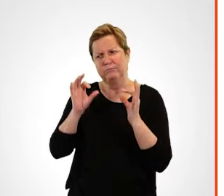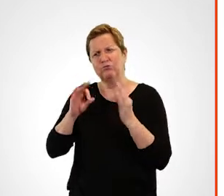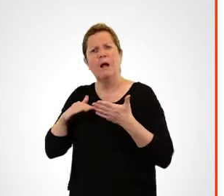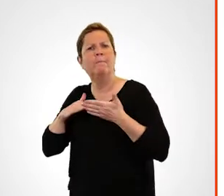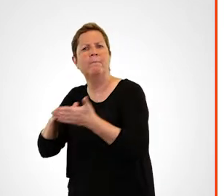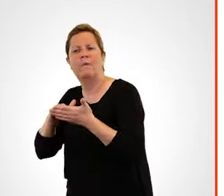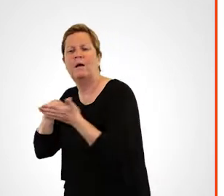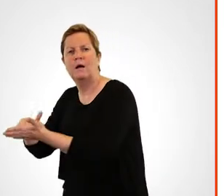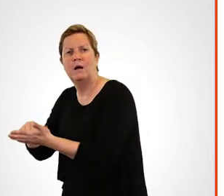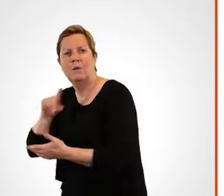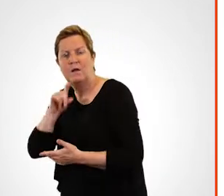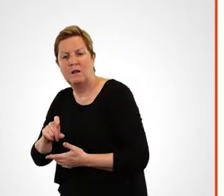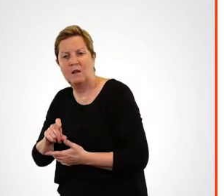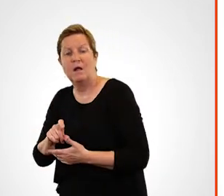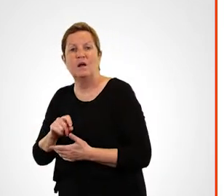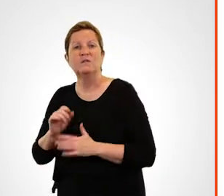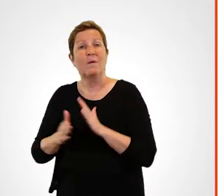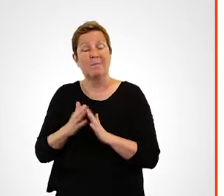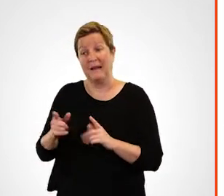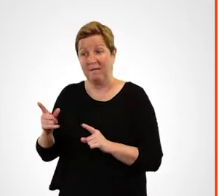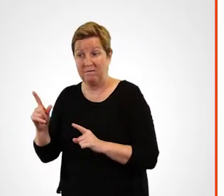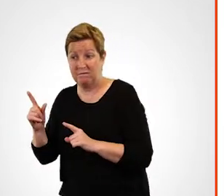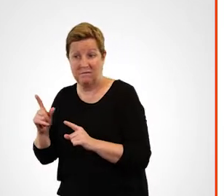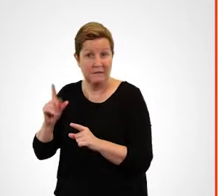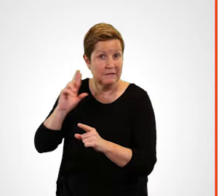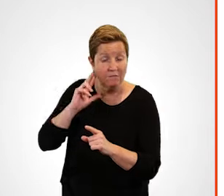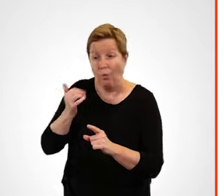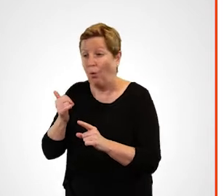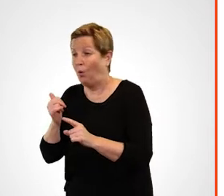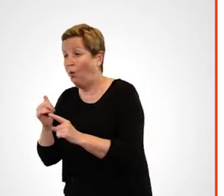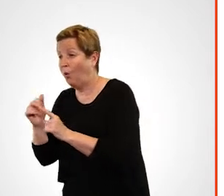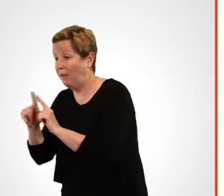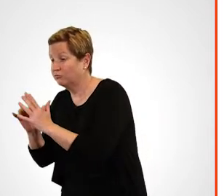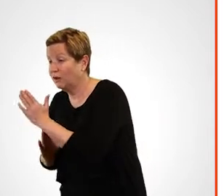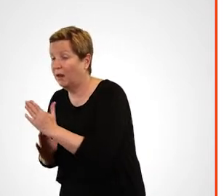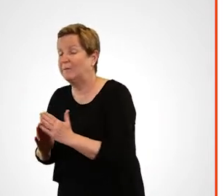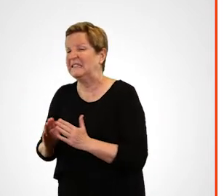and so instead of decreasing reading to children who have some limited hearing,